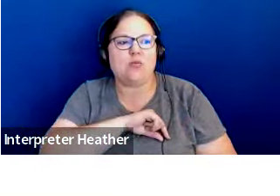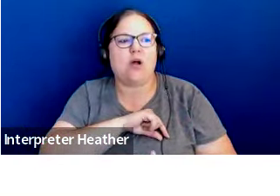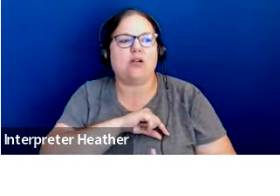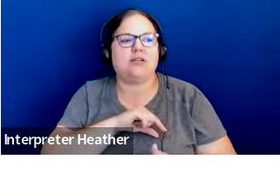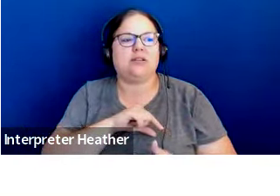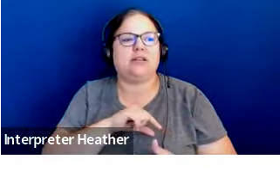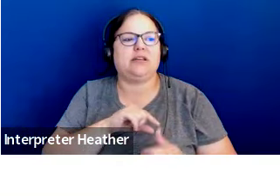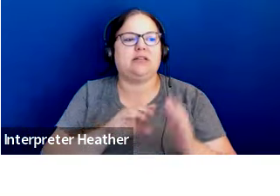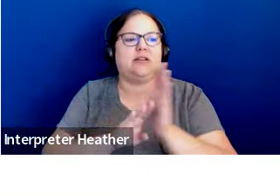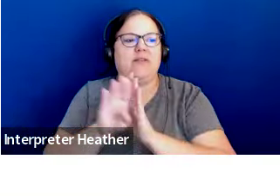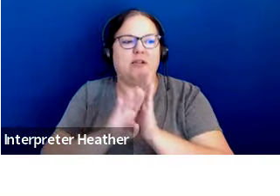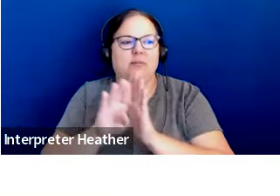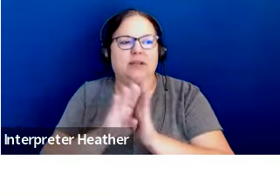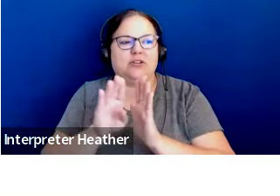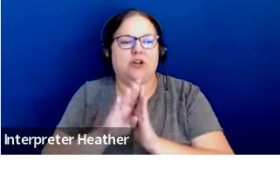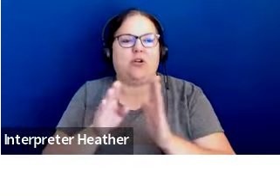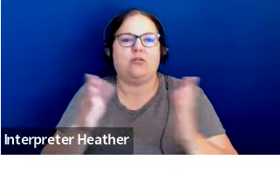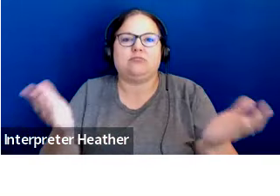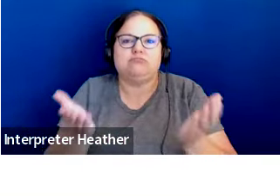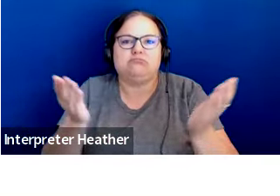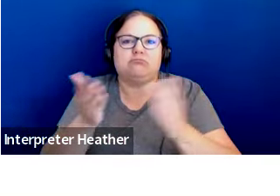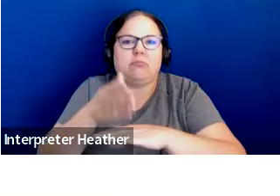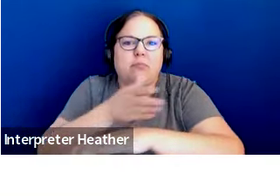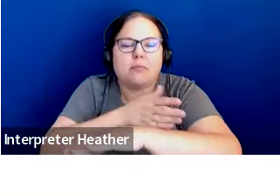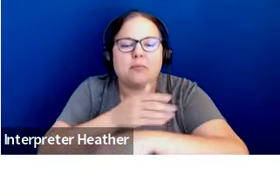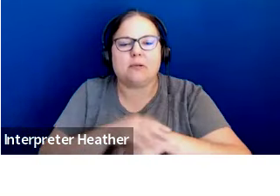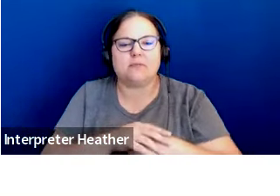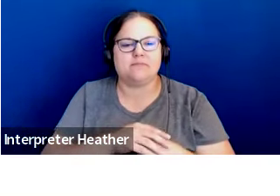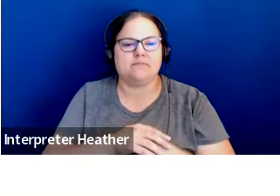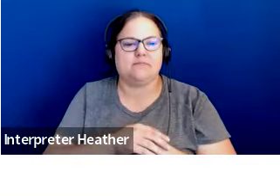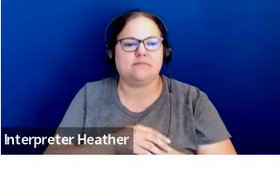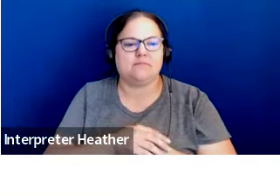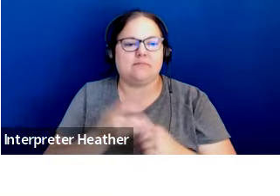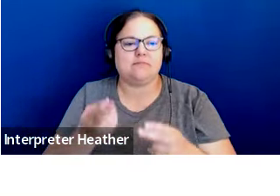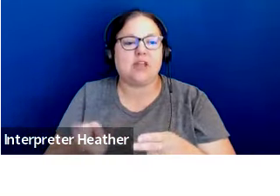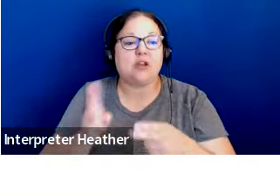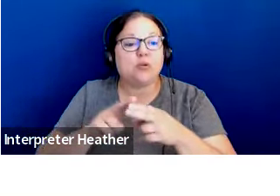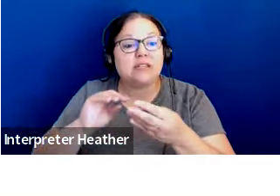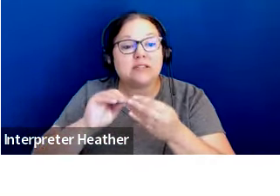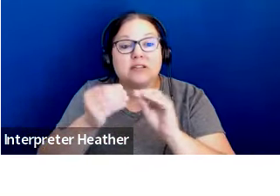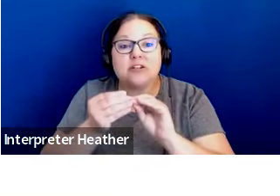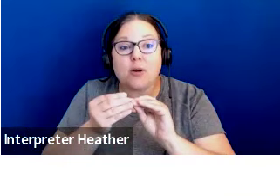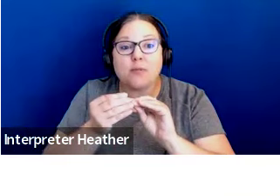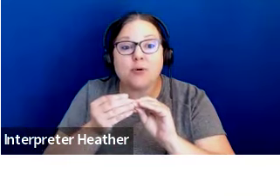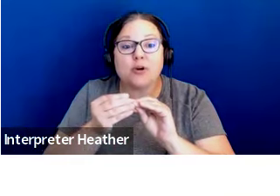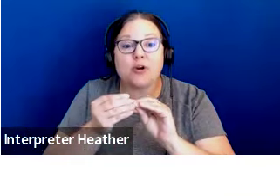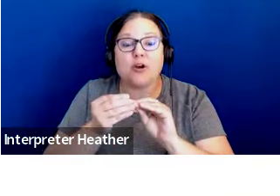promotion, promotion, increase the capacity and number of childhood providers who were doing